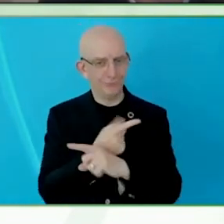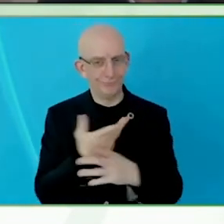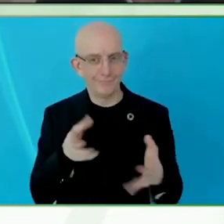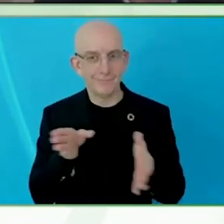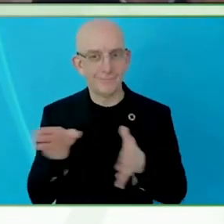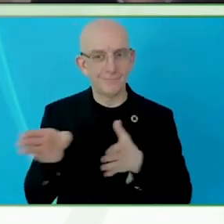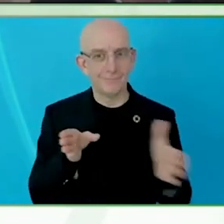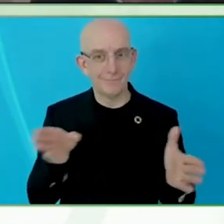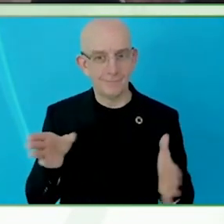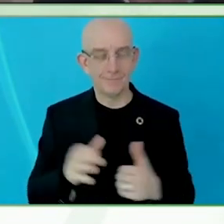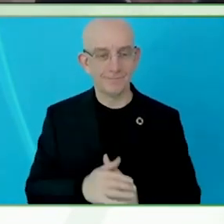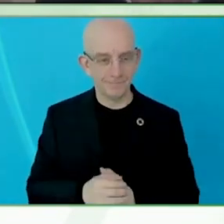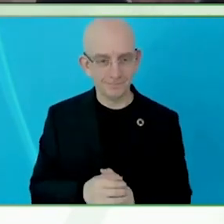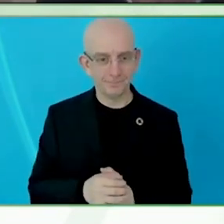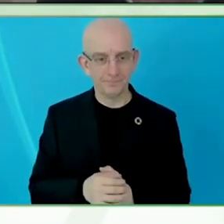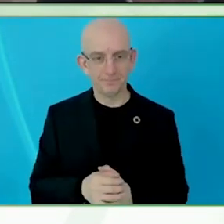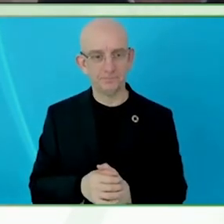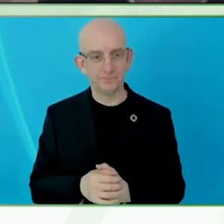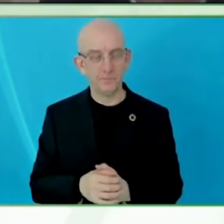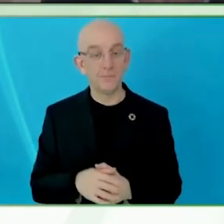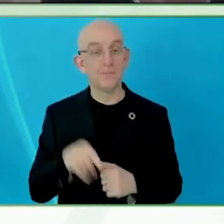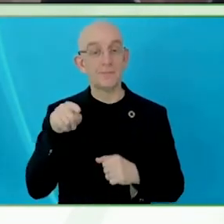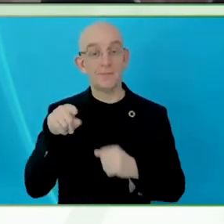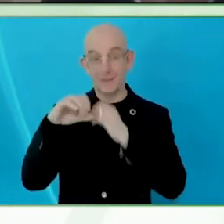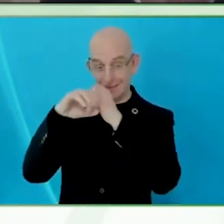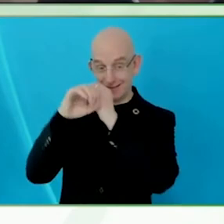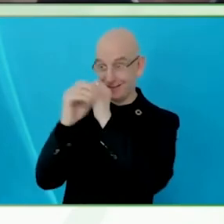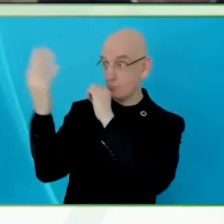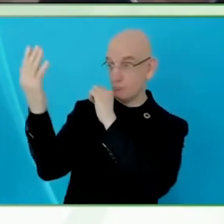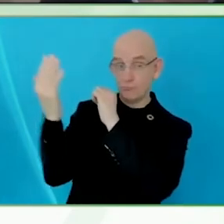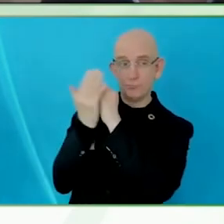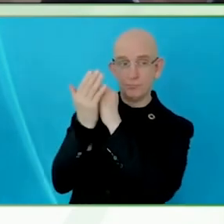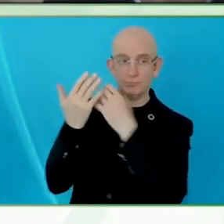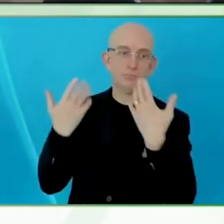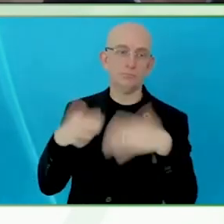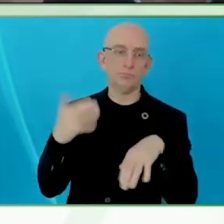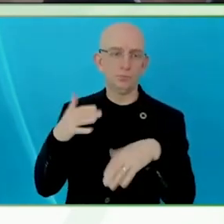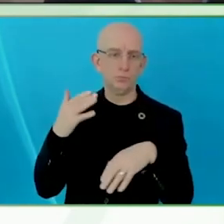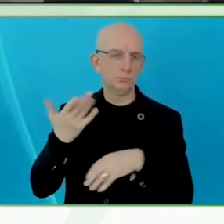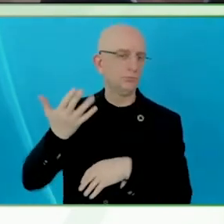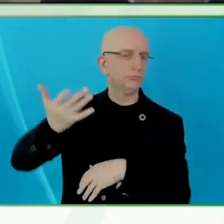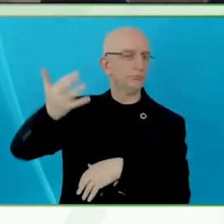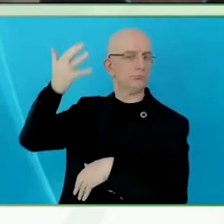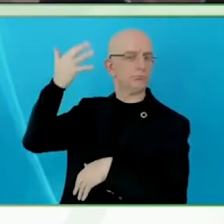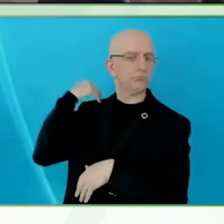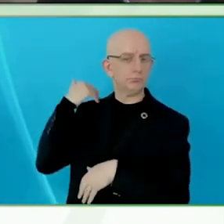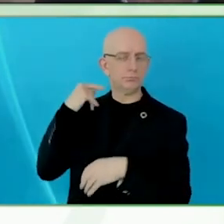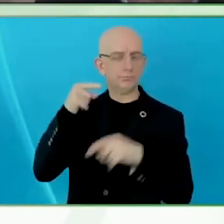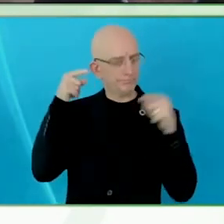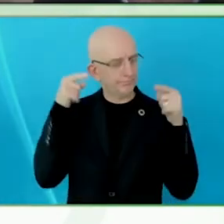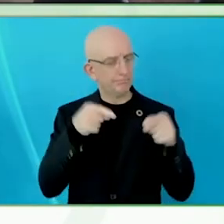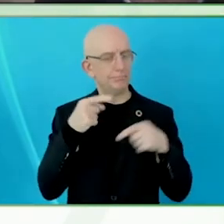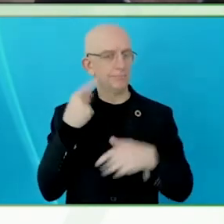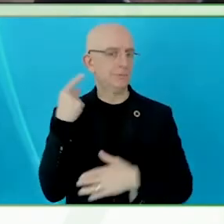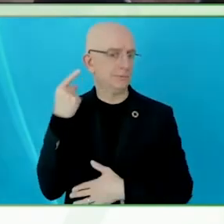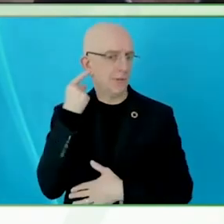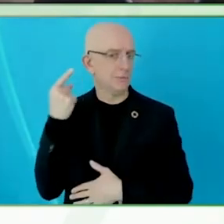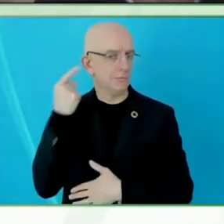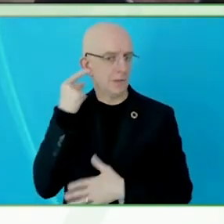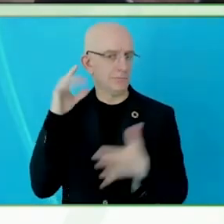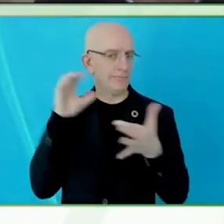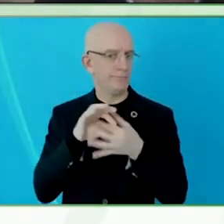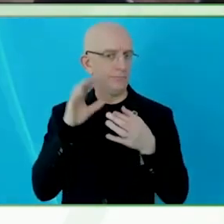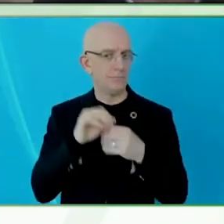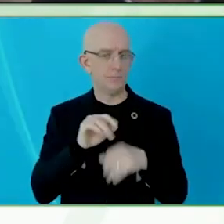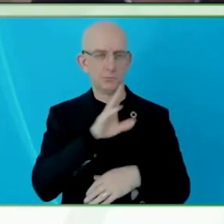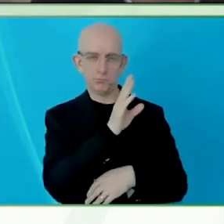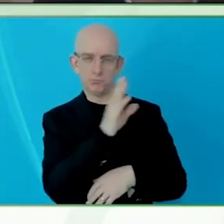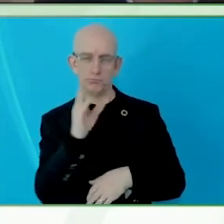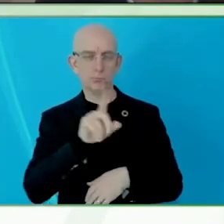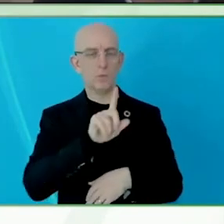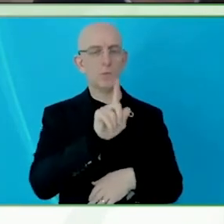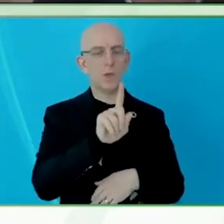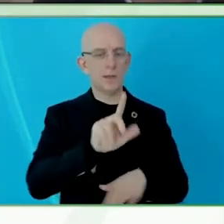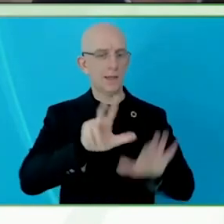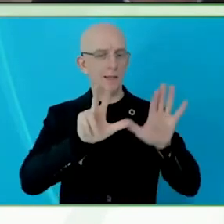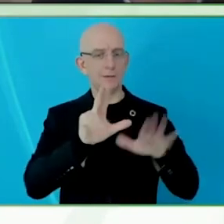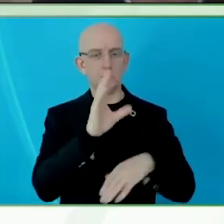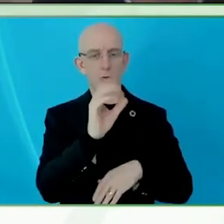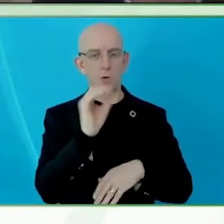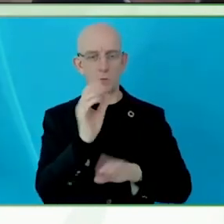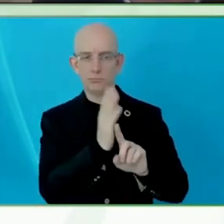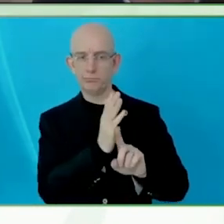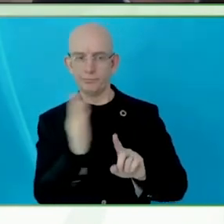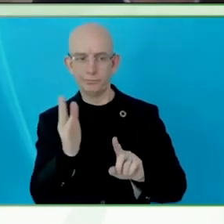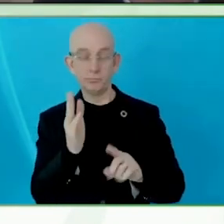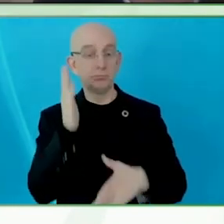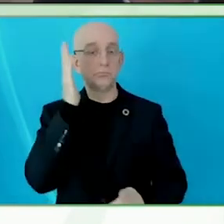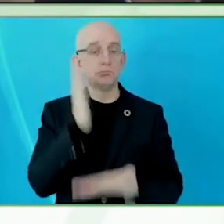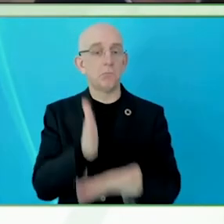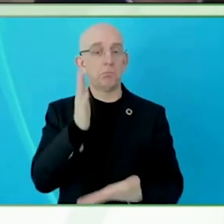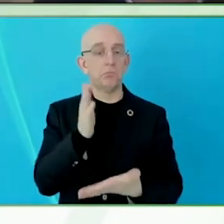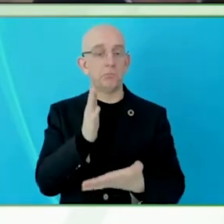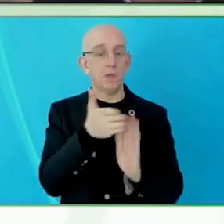very strange. I did evidence in the use of audio increases, for information, that by